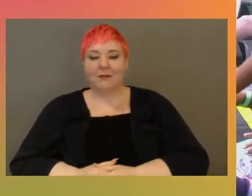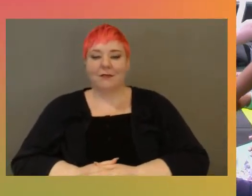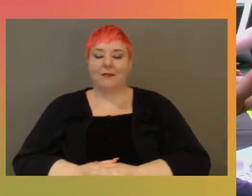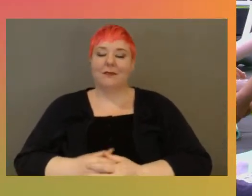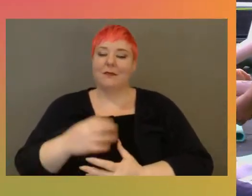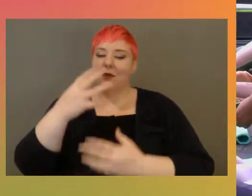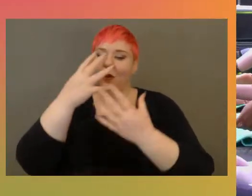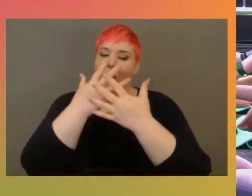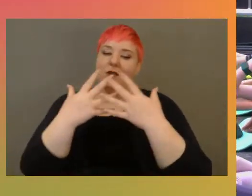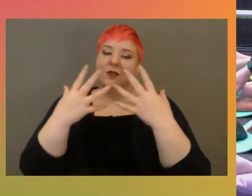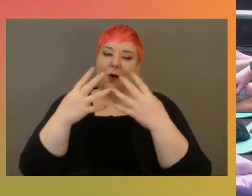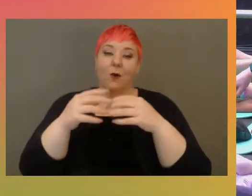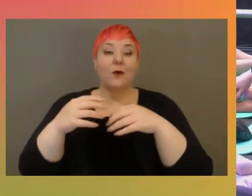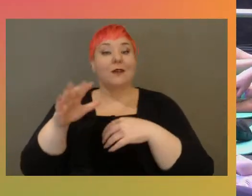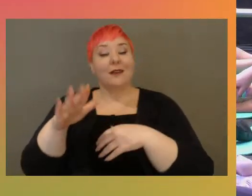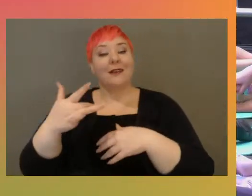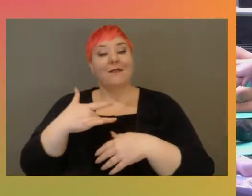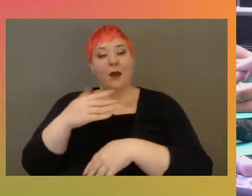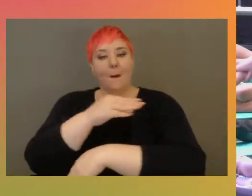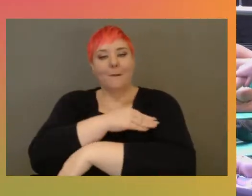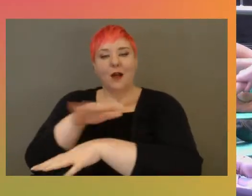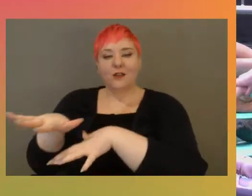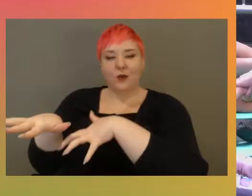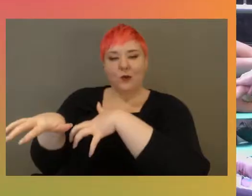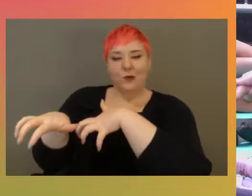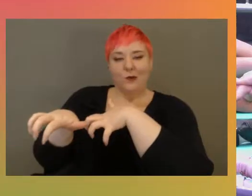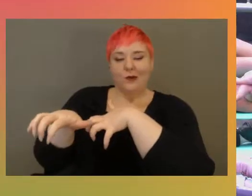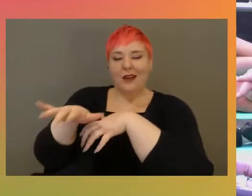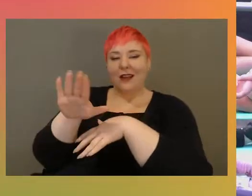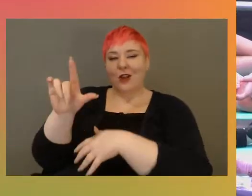WRIST, THAT IS THE TOP ONE, AND THEN GET LONGER.